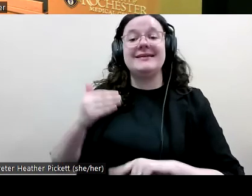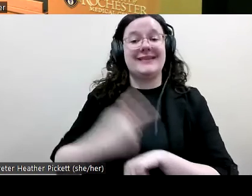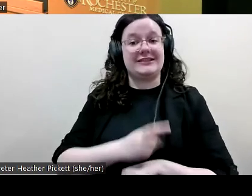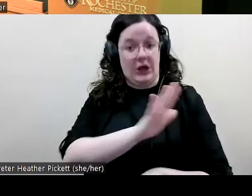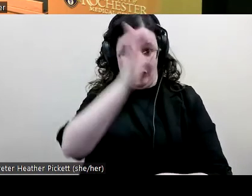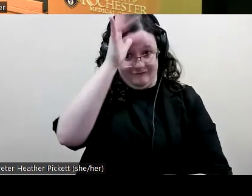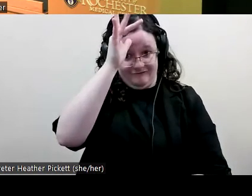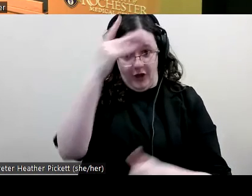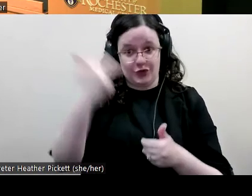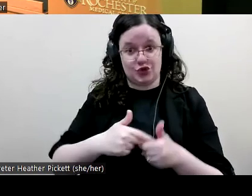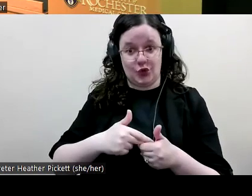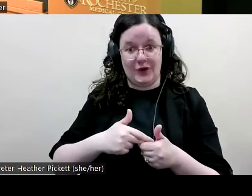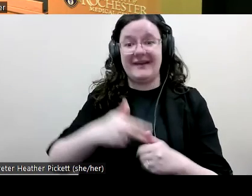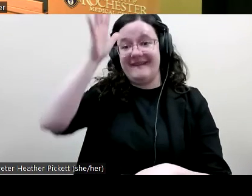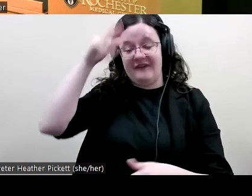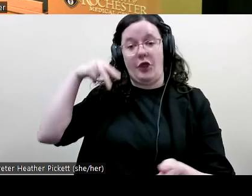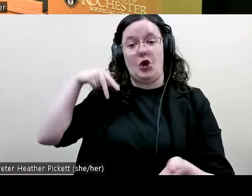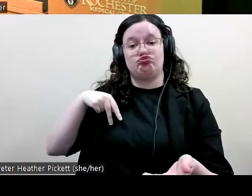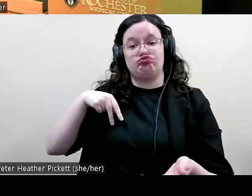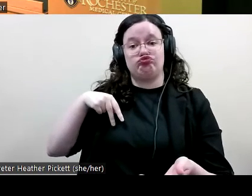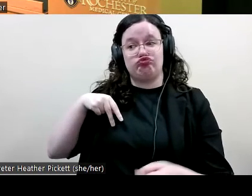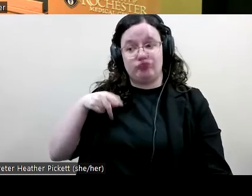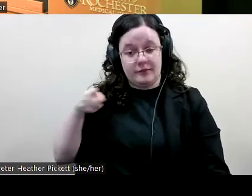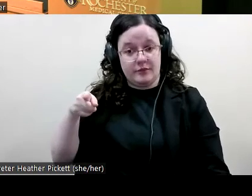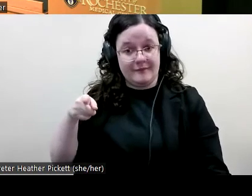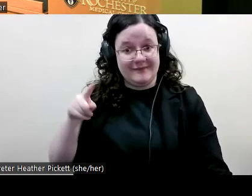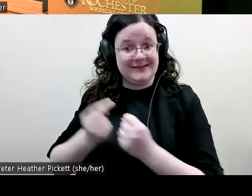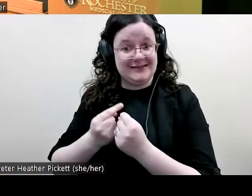was kind of standing in the distance and they asked about what well you gave permission for